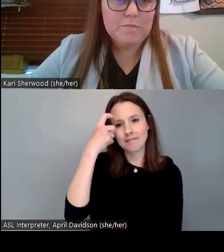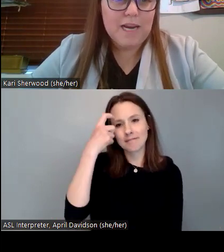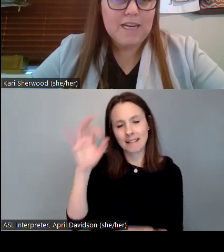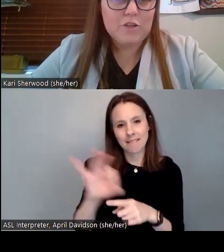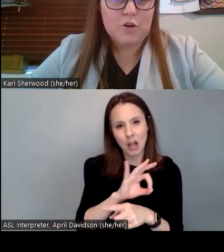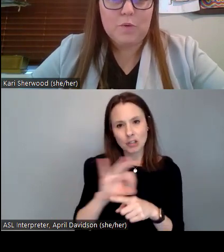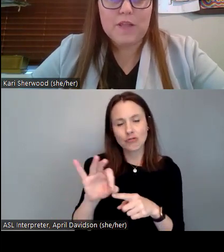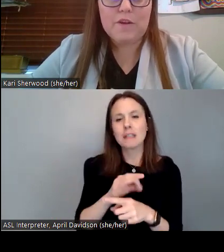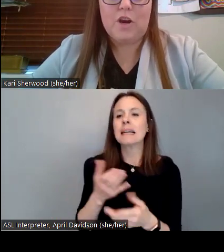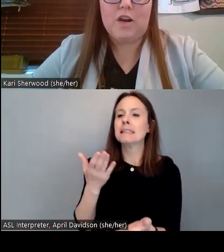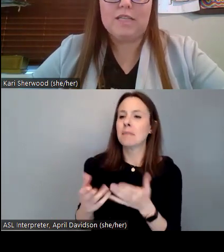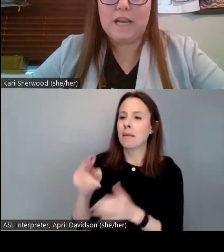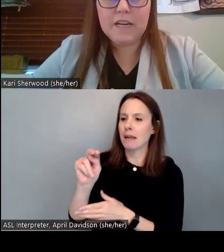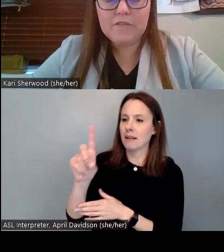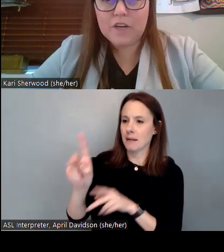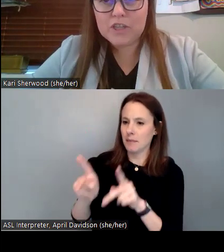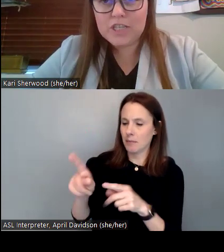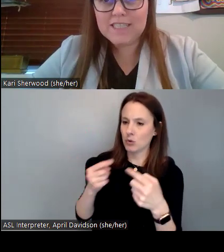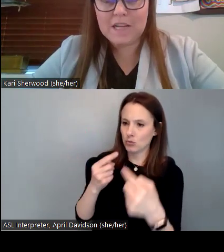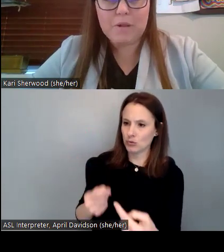might struggle with are executive functions like